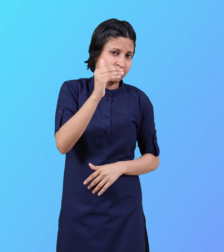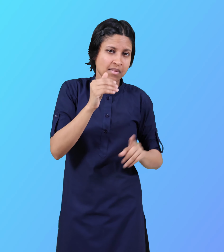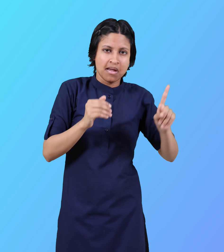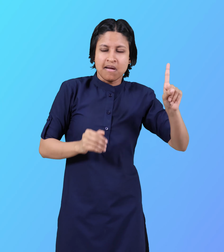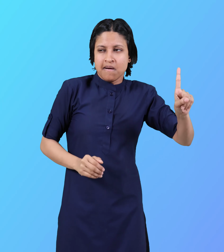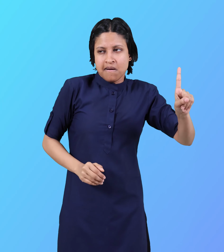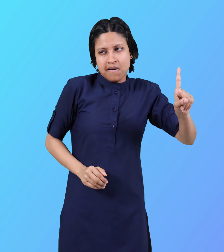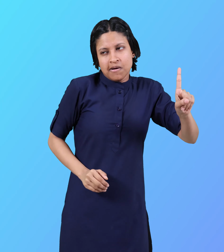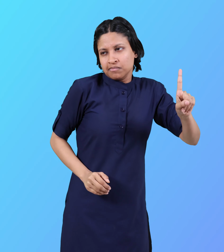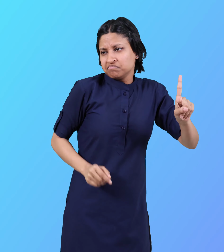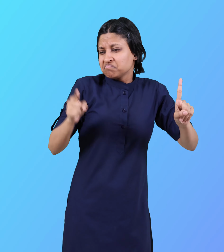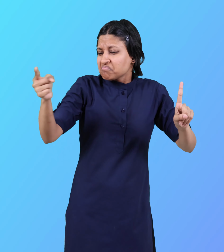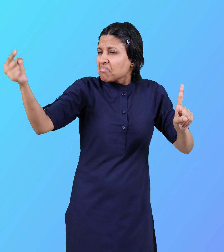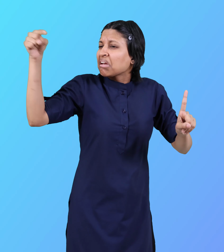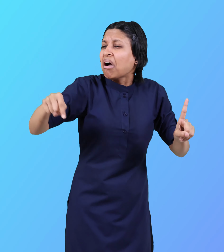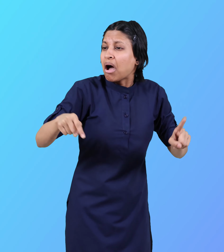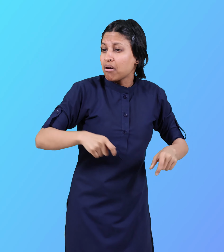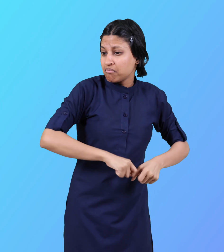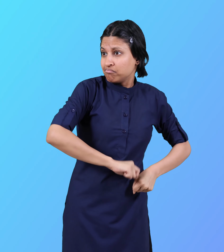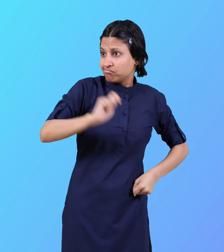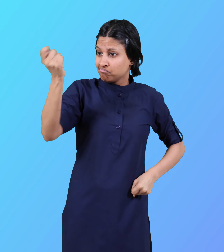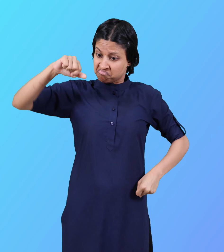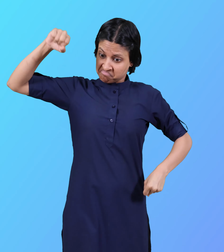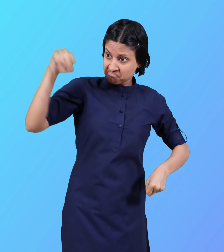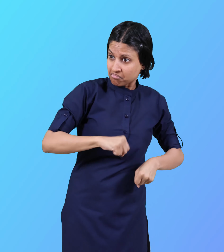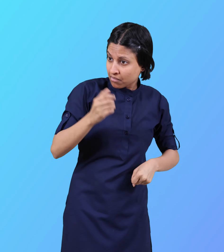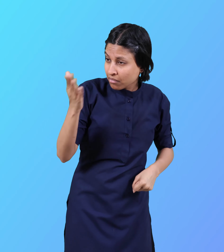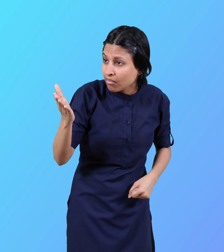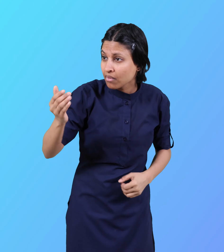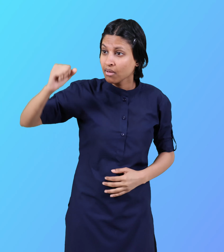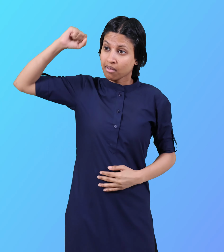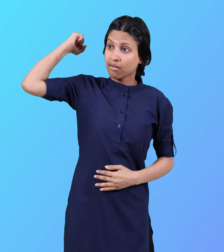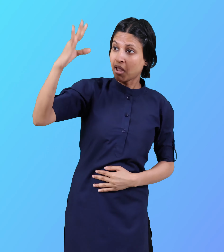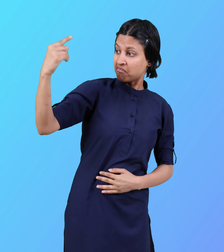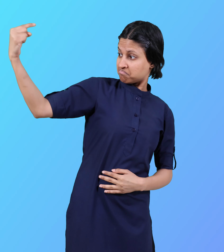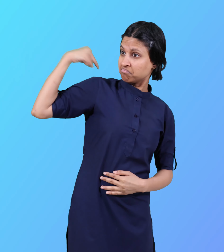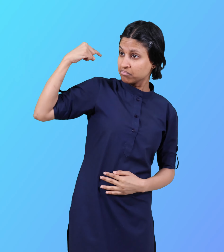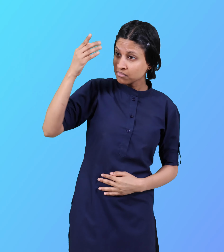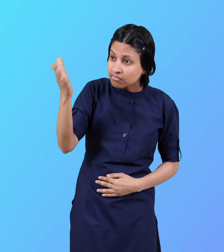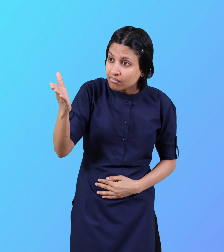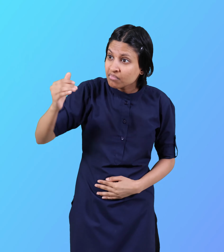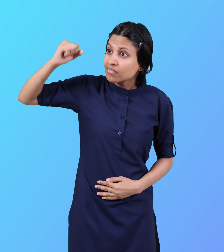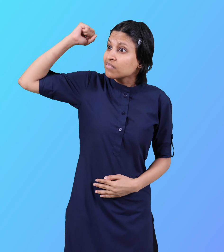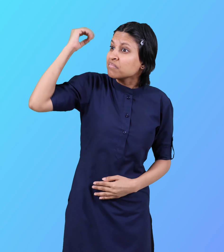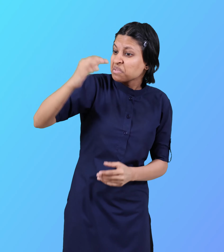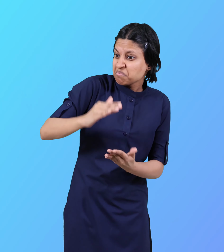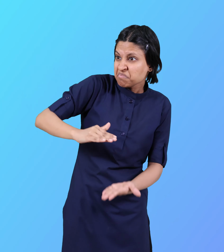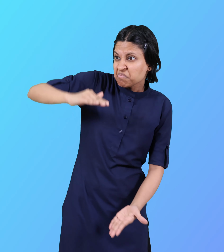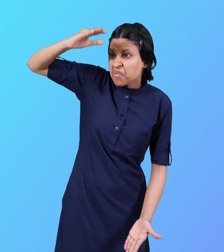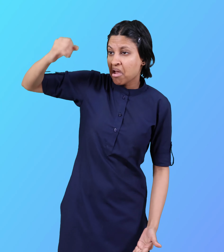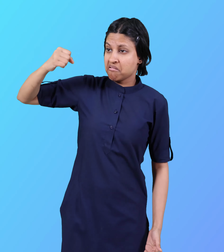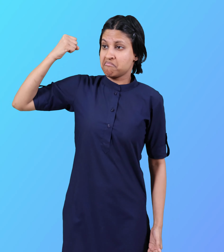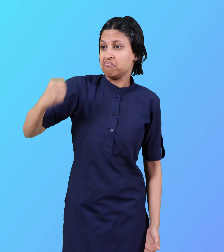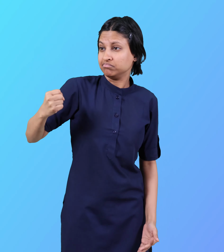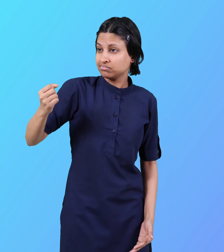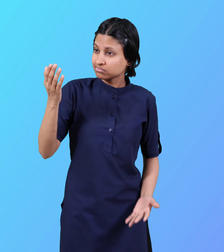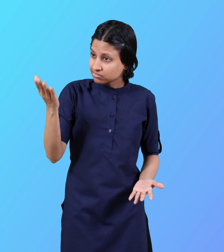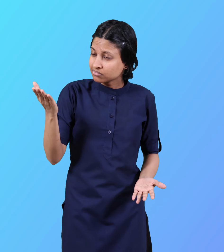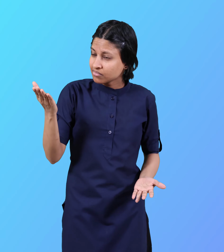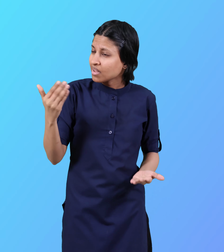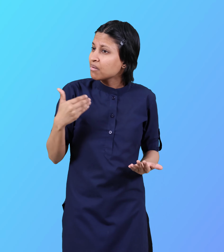David said to the Philistine, “You come to me using sword, spear and javelin.